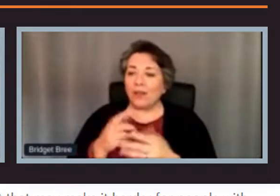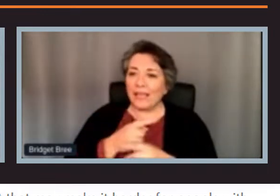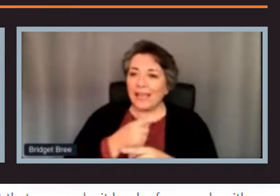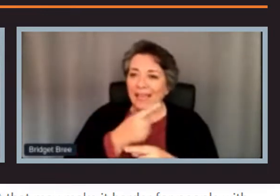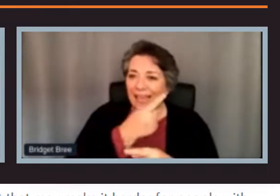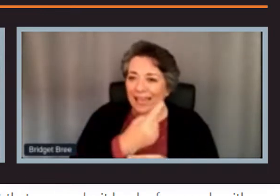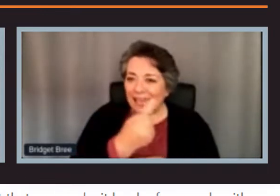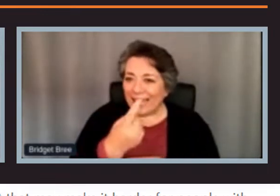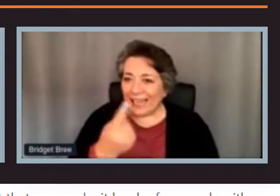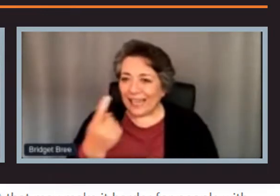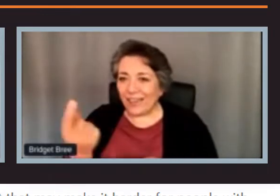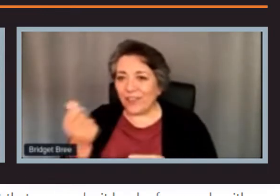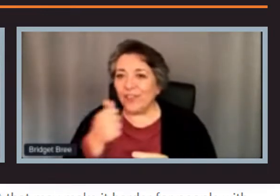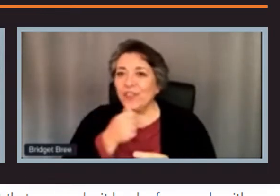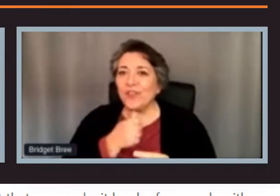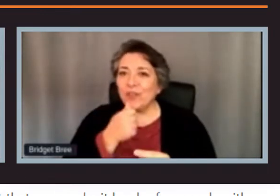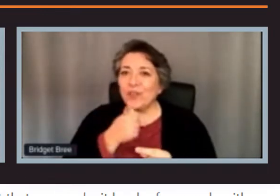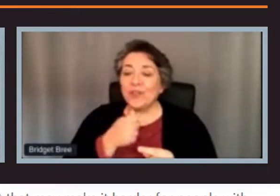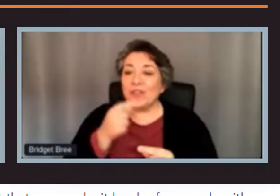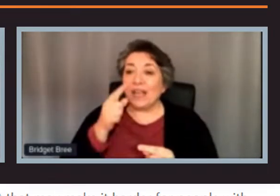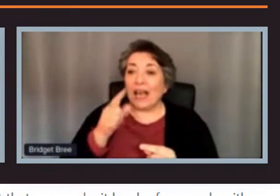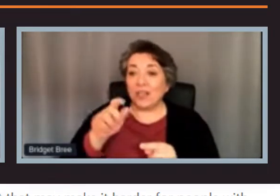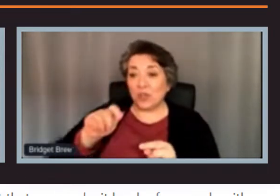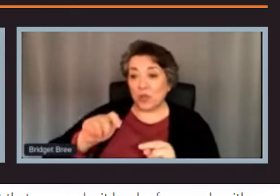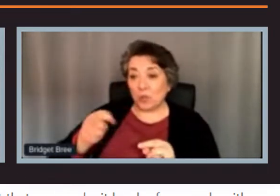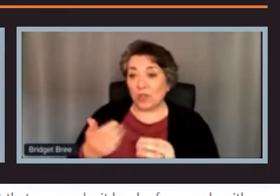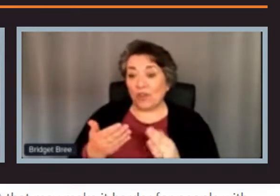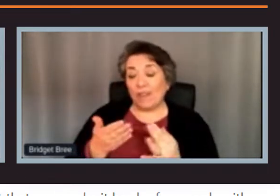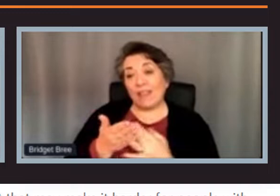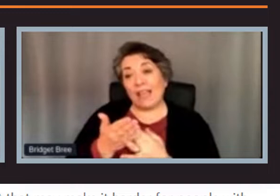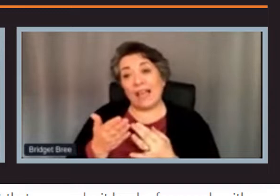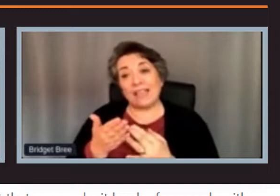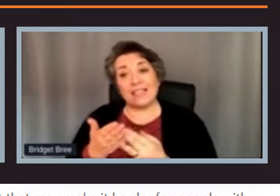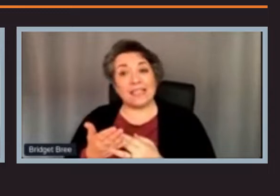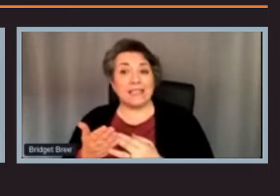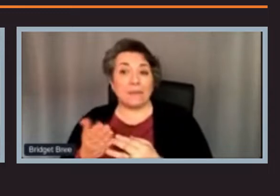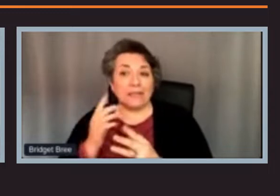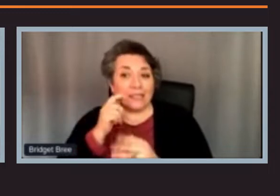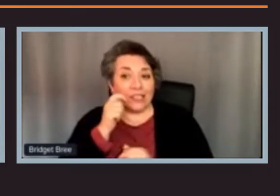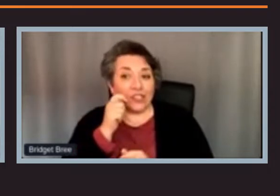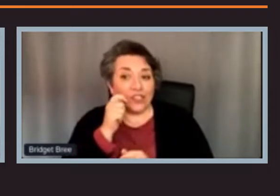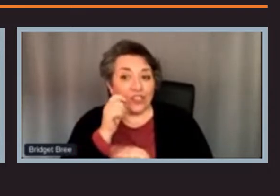running while I work” option for each of Word, PowerPoint, and Excel in the settings.